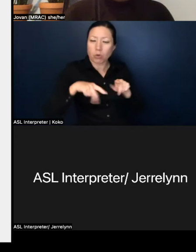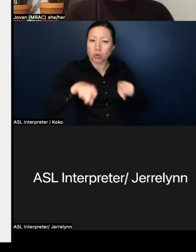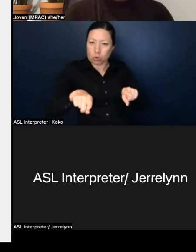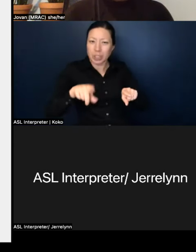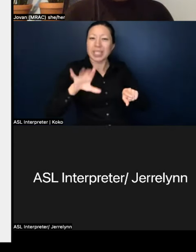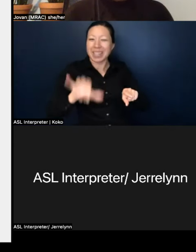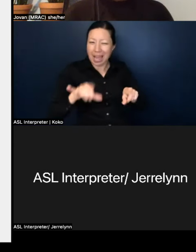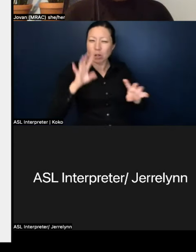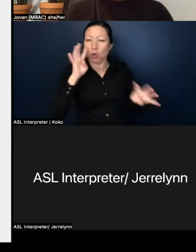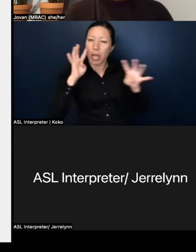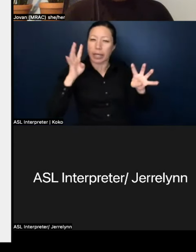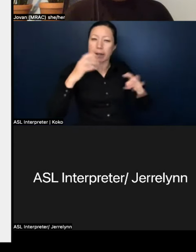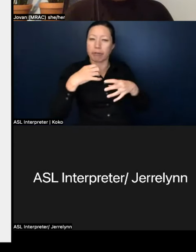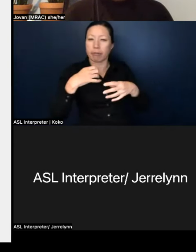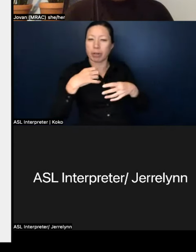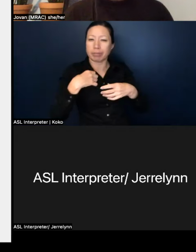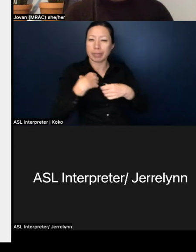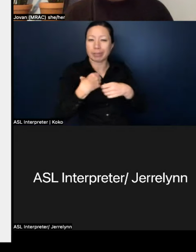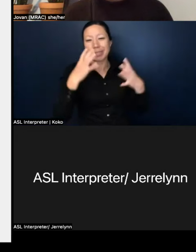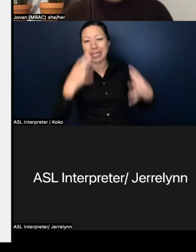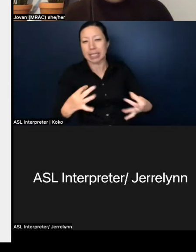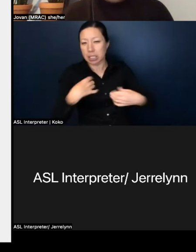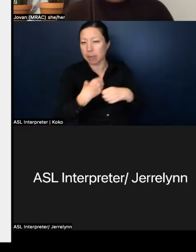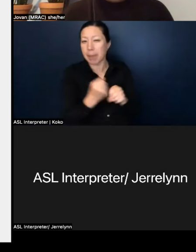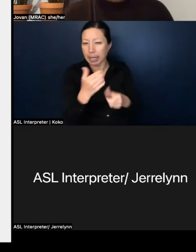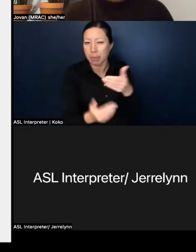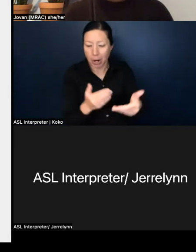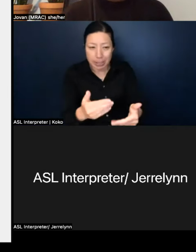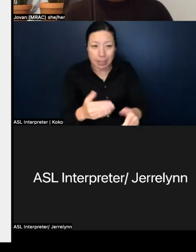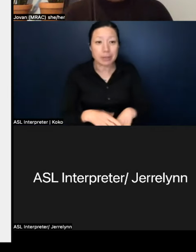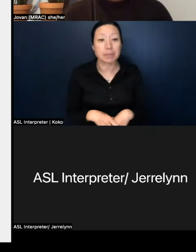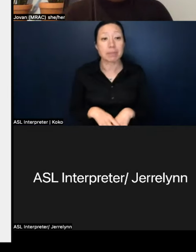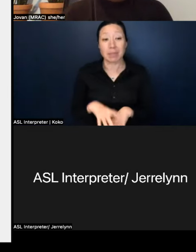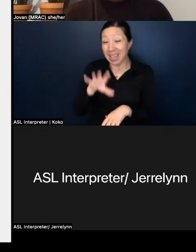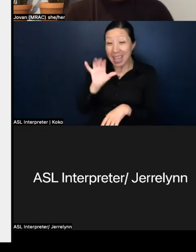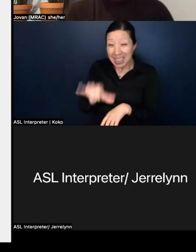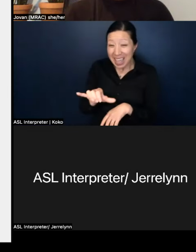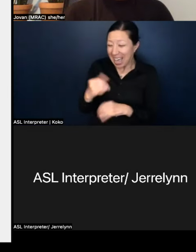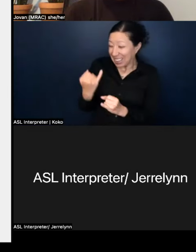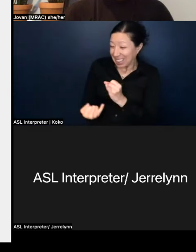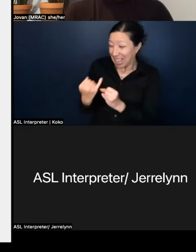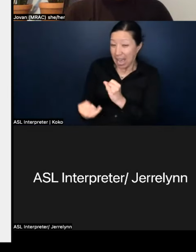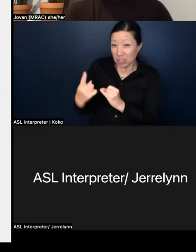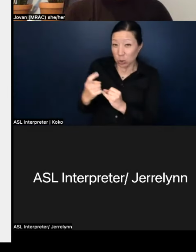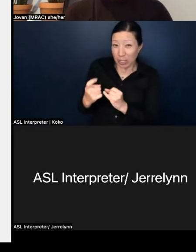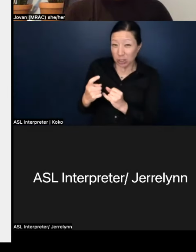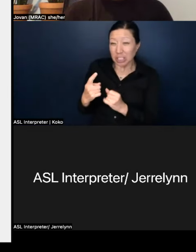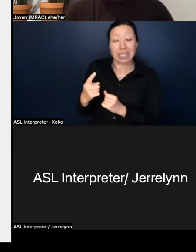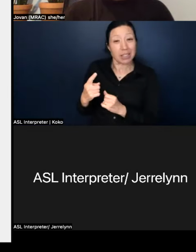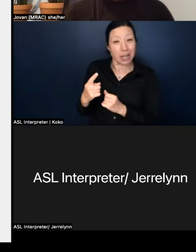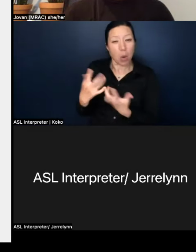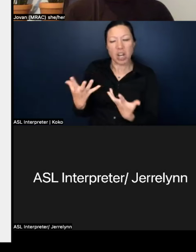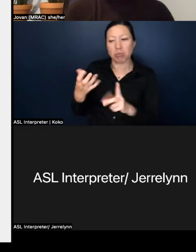And I guess I'll take a little moment to answer that last question a little bit more deeply now. I know that in our other grant programs,